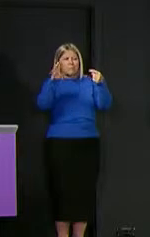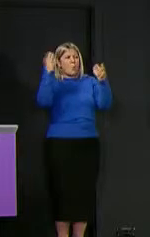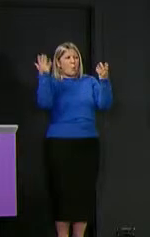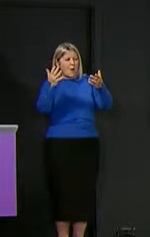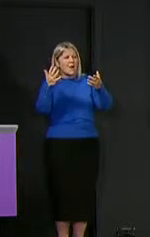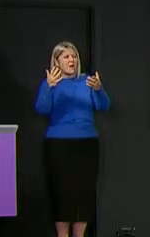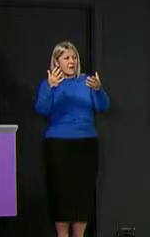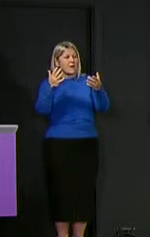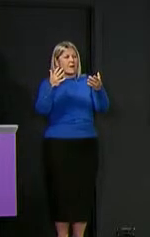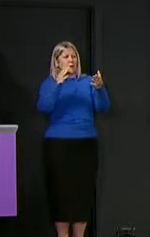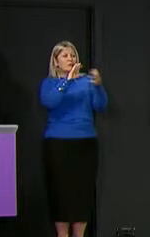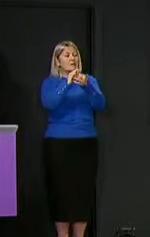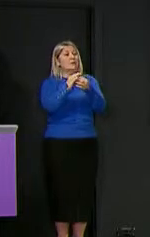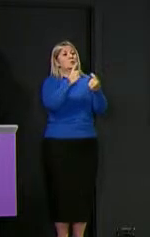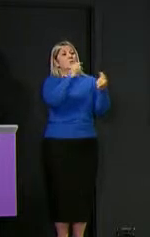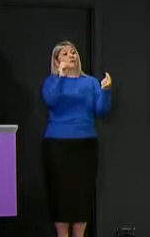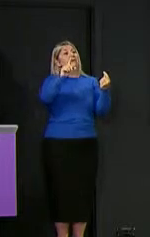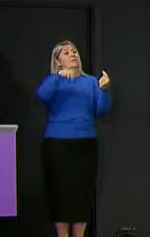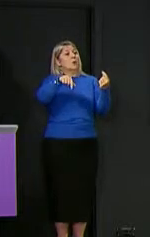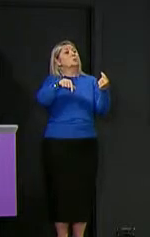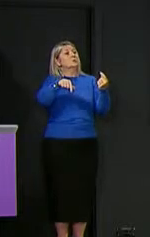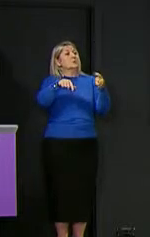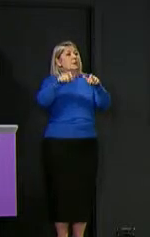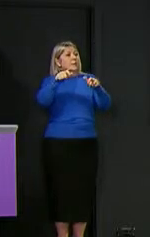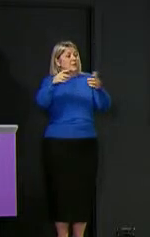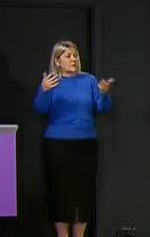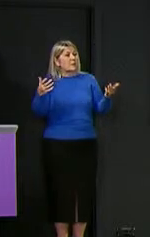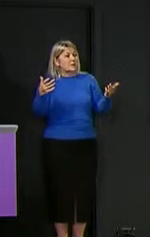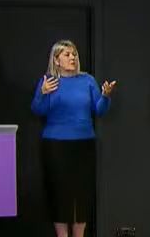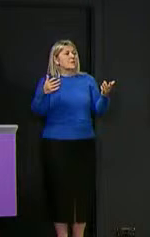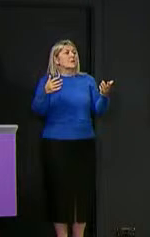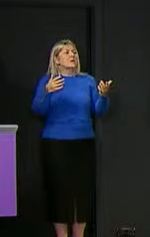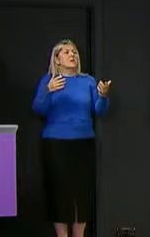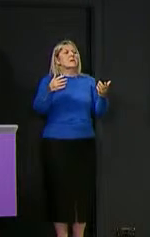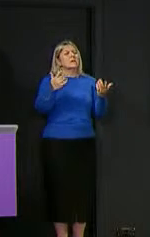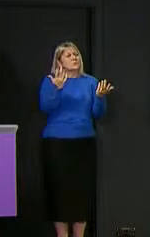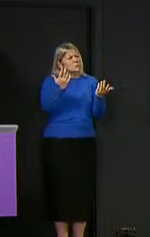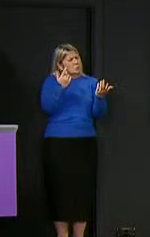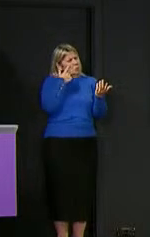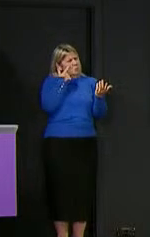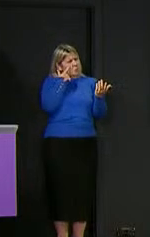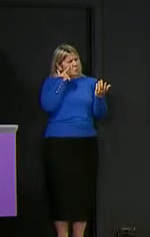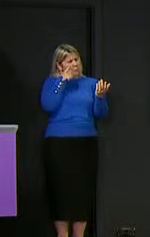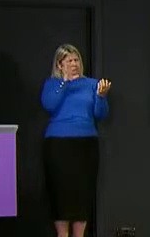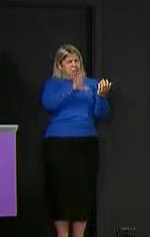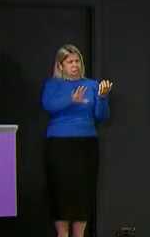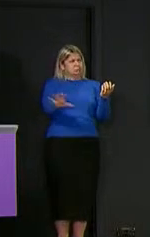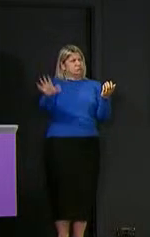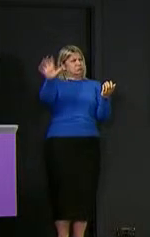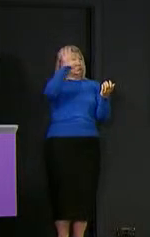but then of course in other areas, there is a rate of zero. Given that variation, are any potential